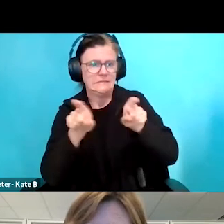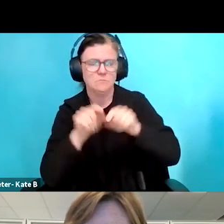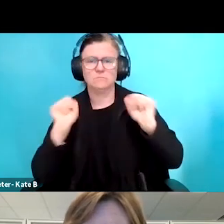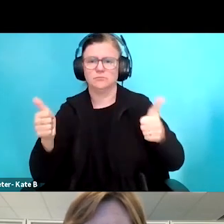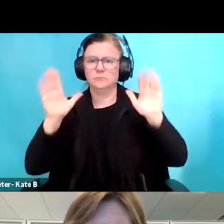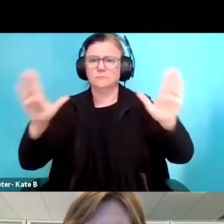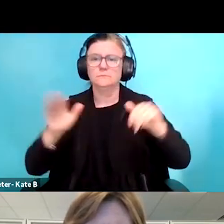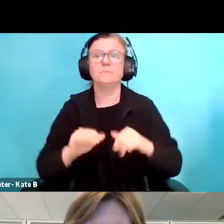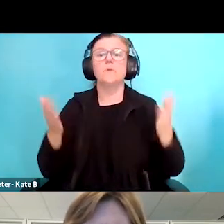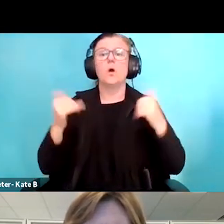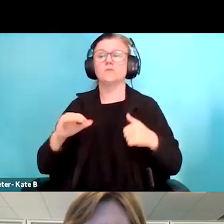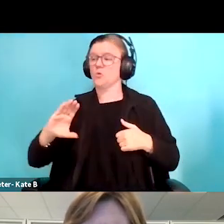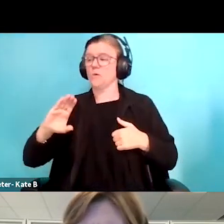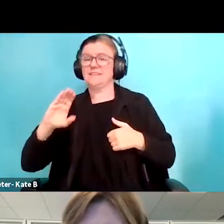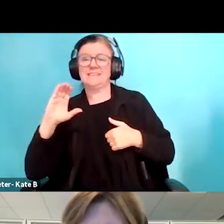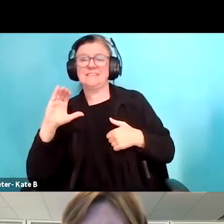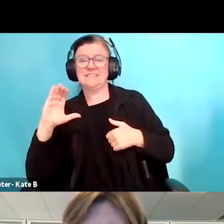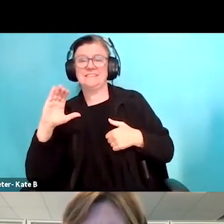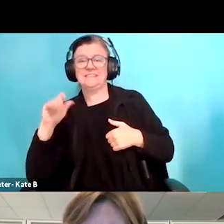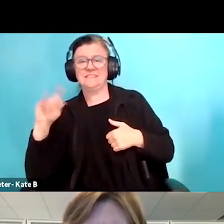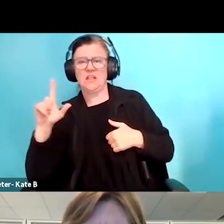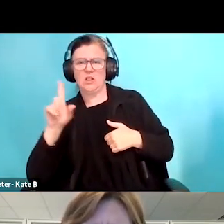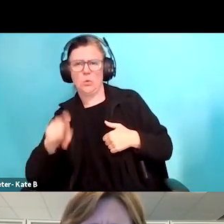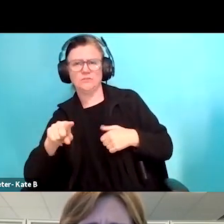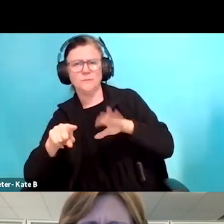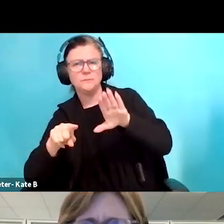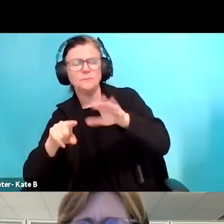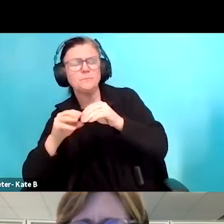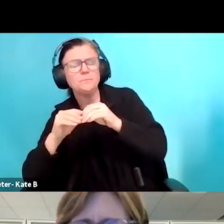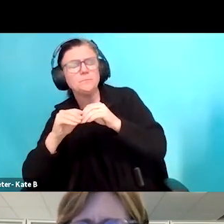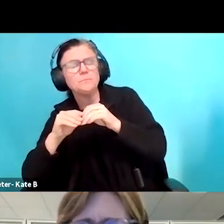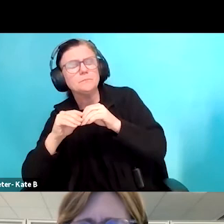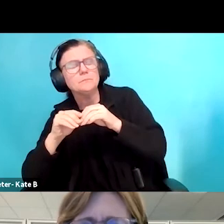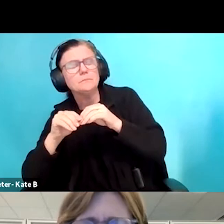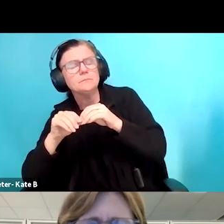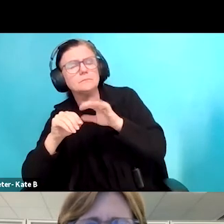independent living and this may have been one on one of your slides but we wanted examples of how